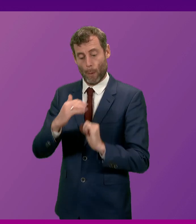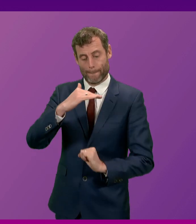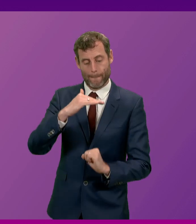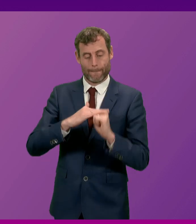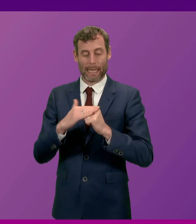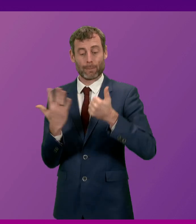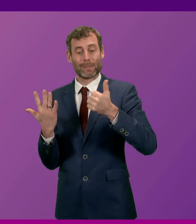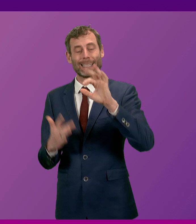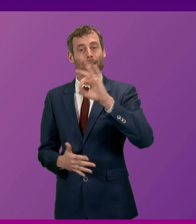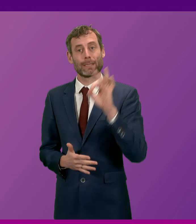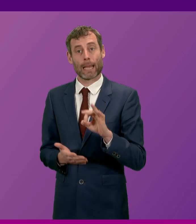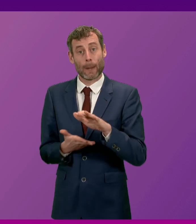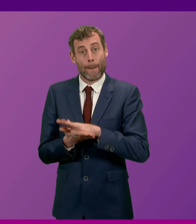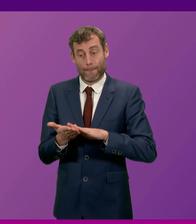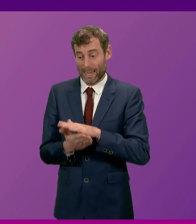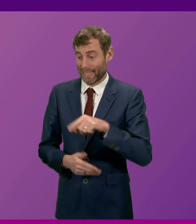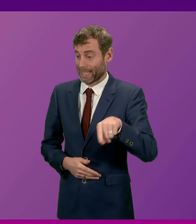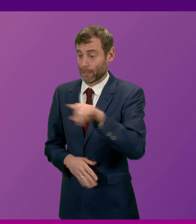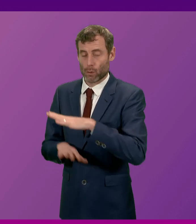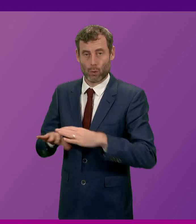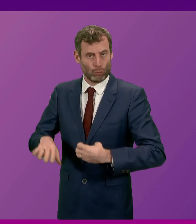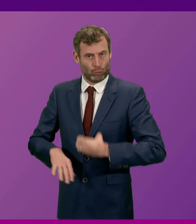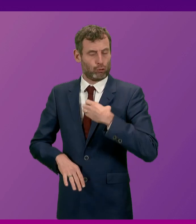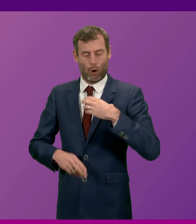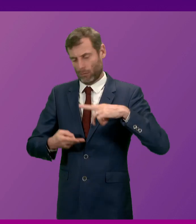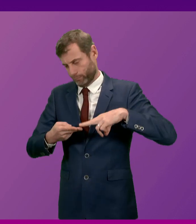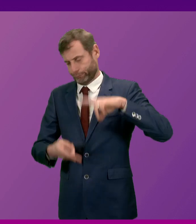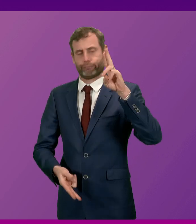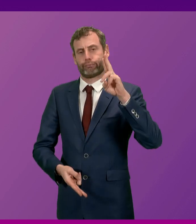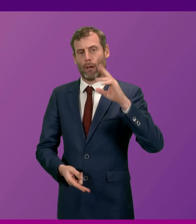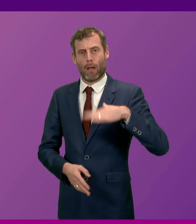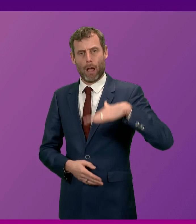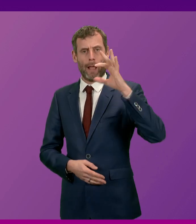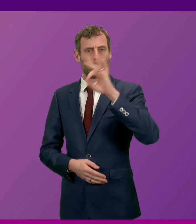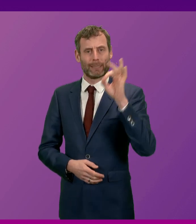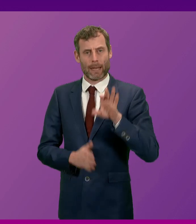ensure that more significant rent increases cannot go ahead, and basing the cap on CPI